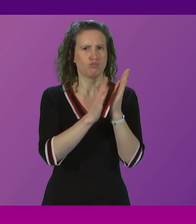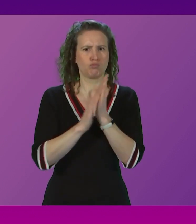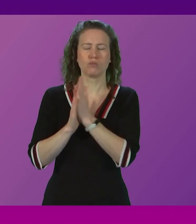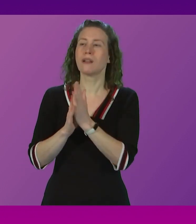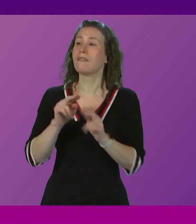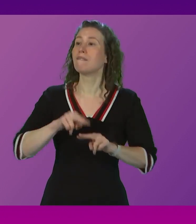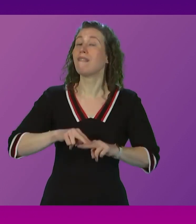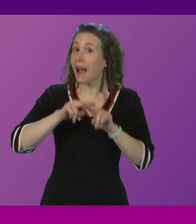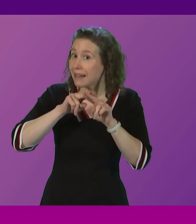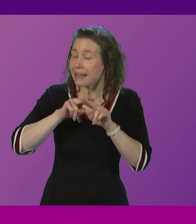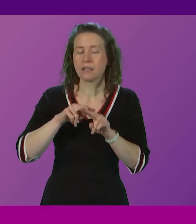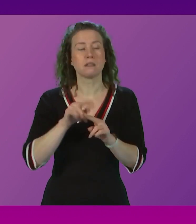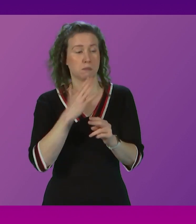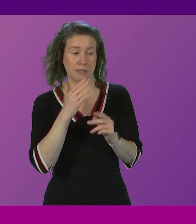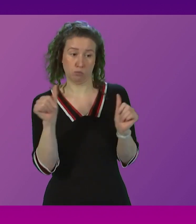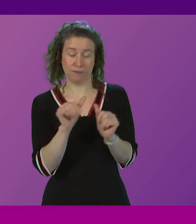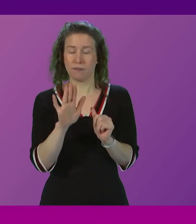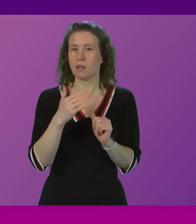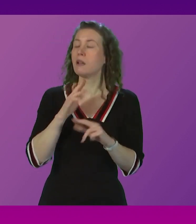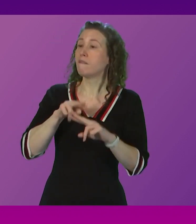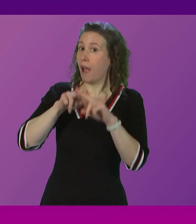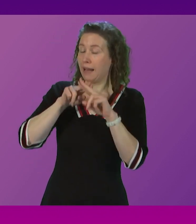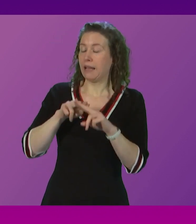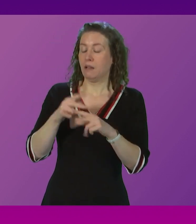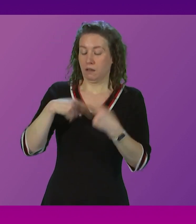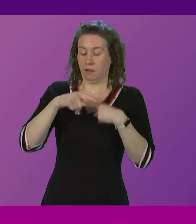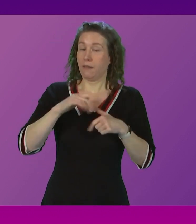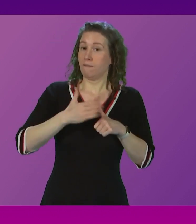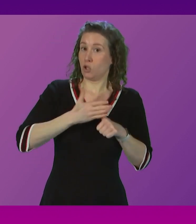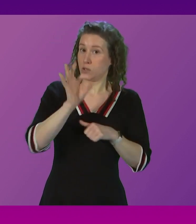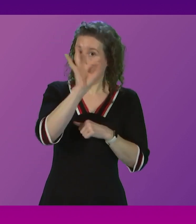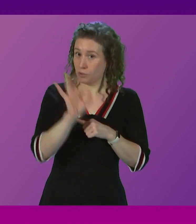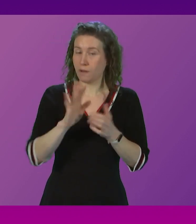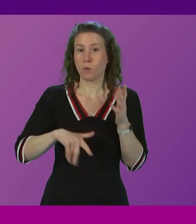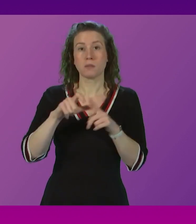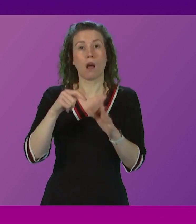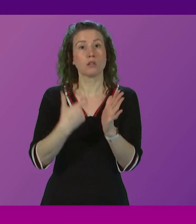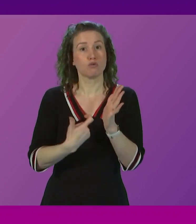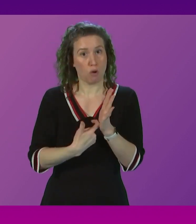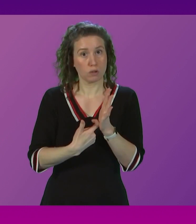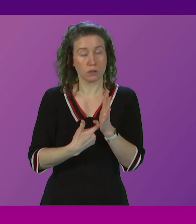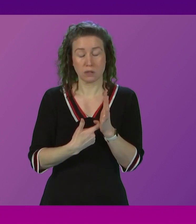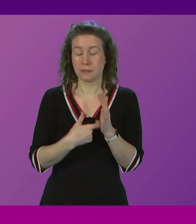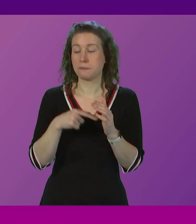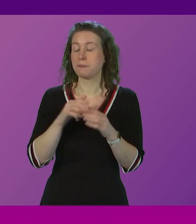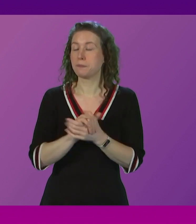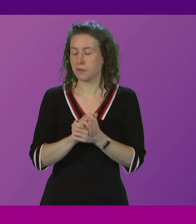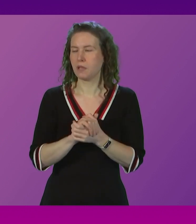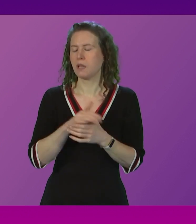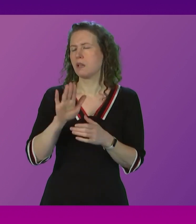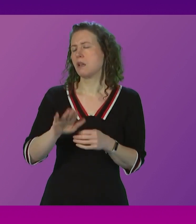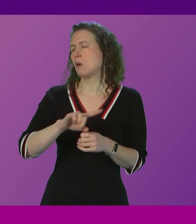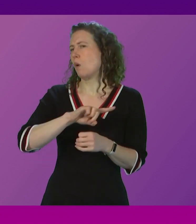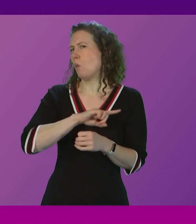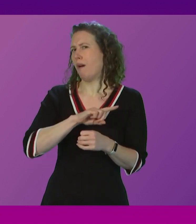I come back to the first point in Douglas Ross’s latest question. The reasons for our not accepting